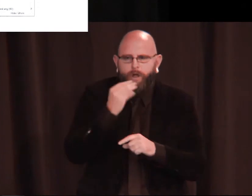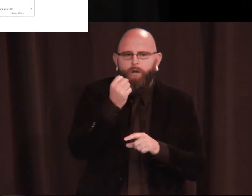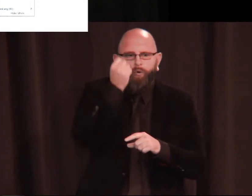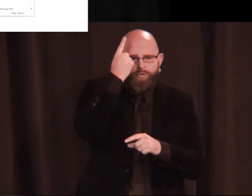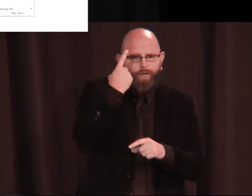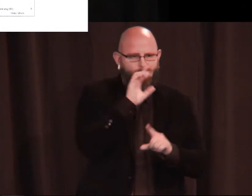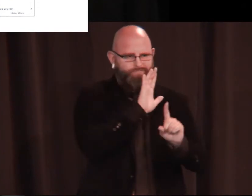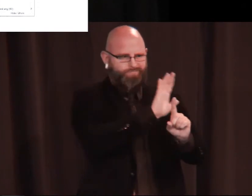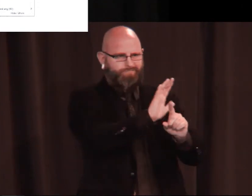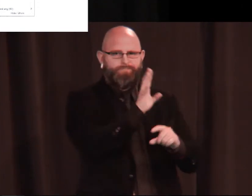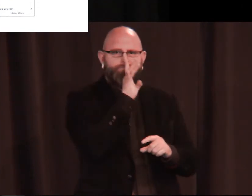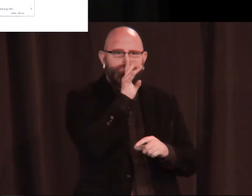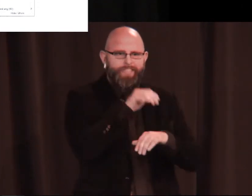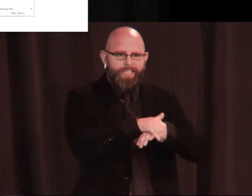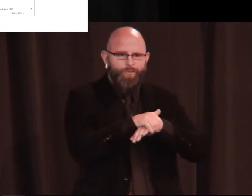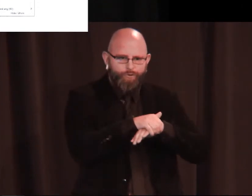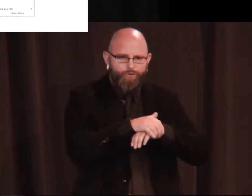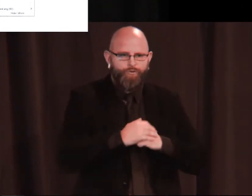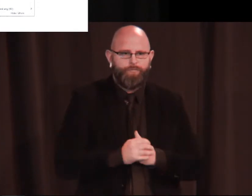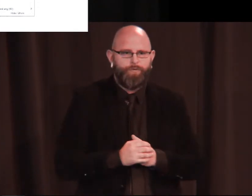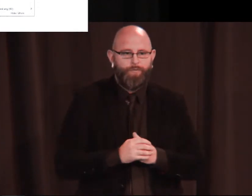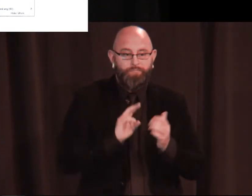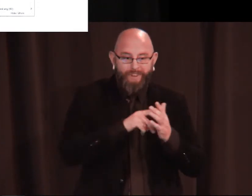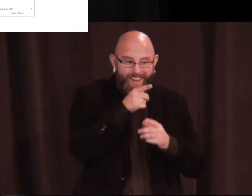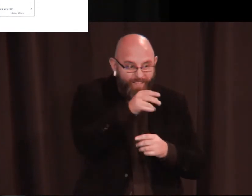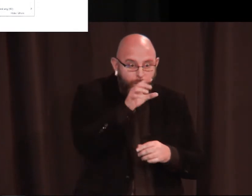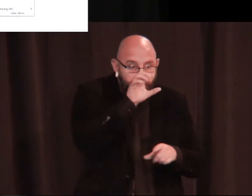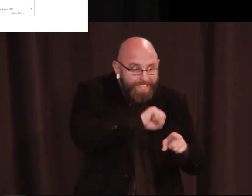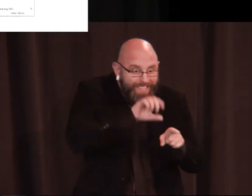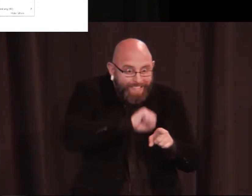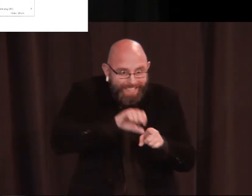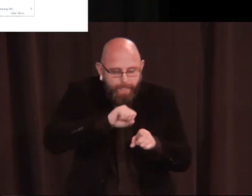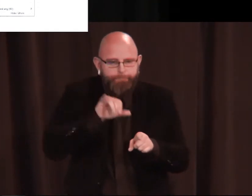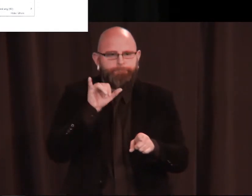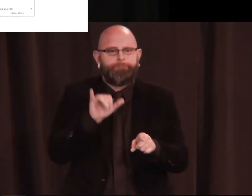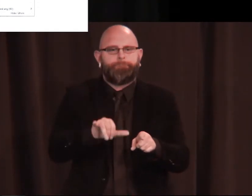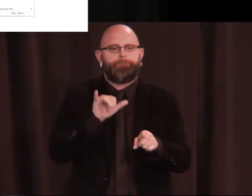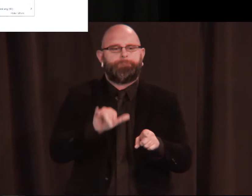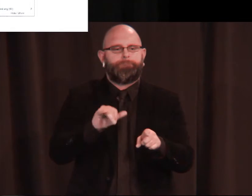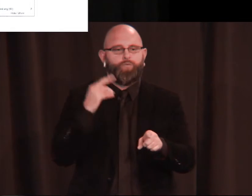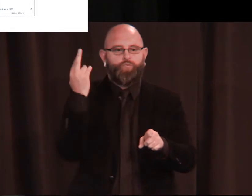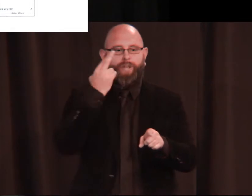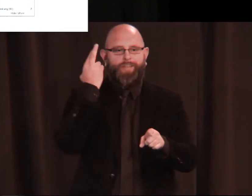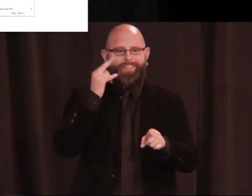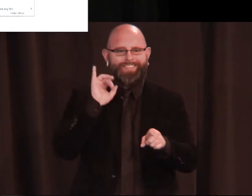And from there we can get a score that tells us their aided speech intelligibility index,